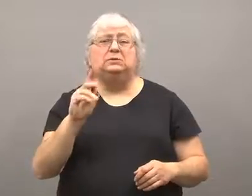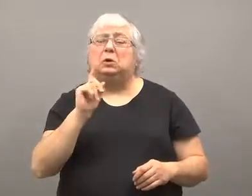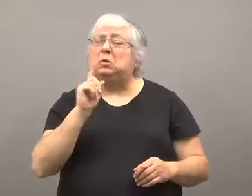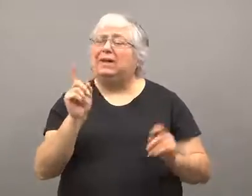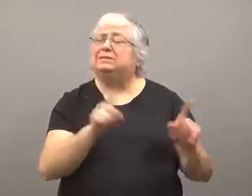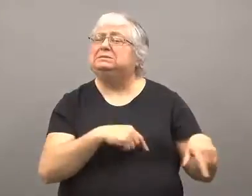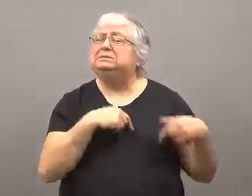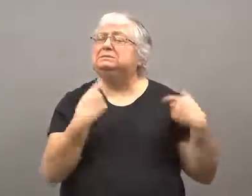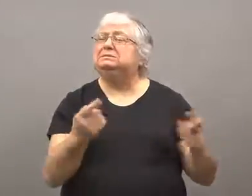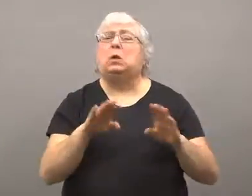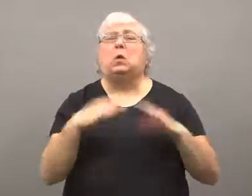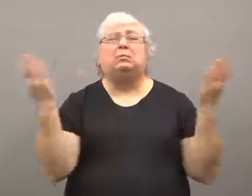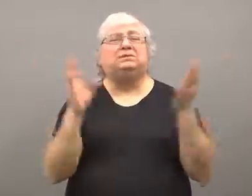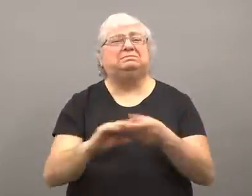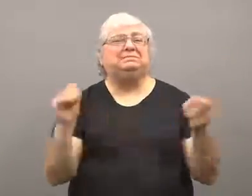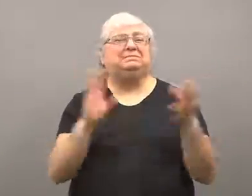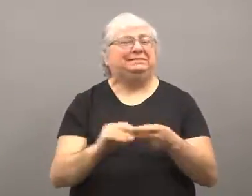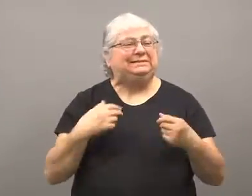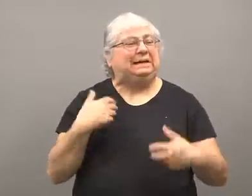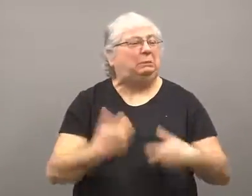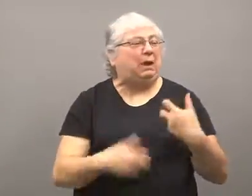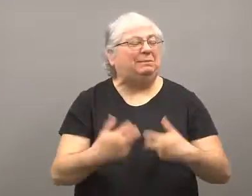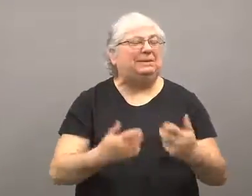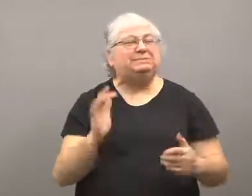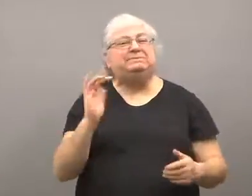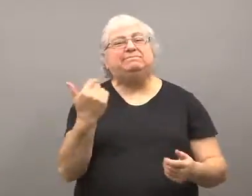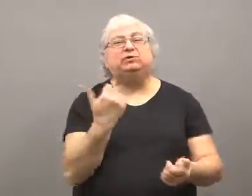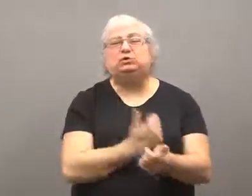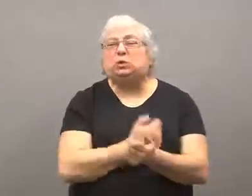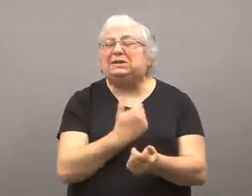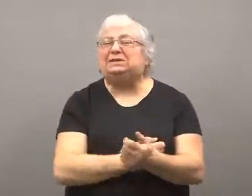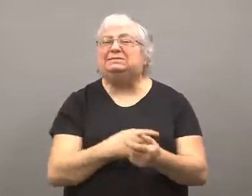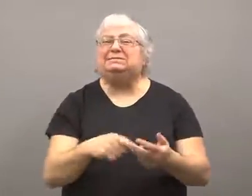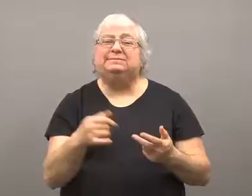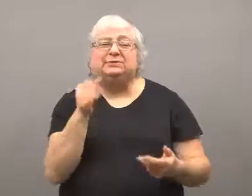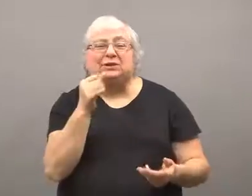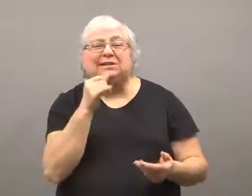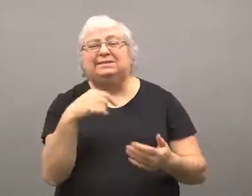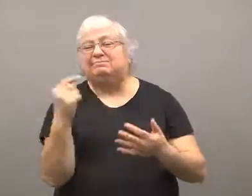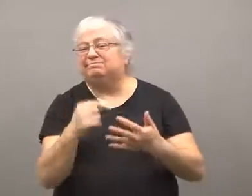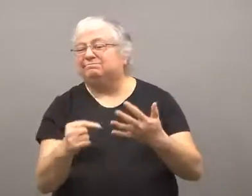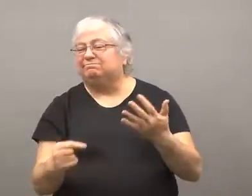had always been outspoken about his struggles with drugs and alcohol.